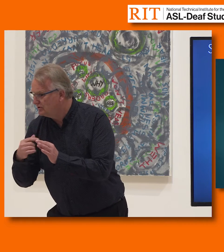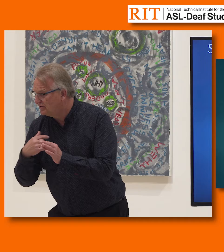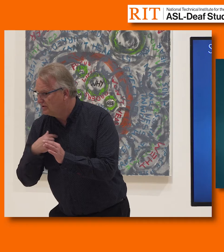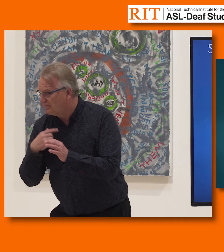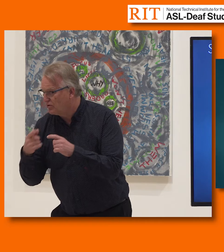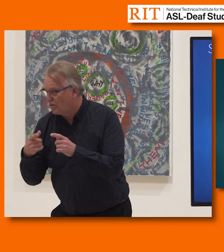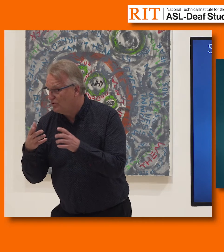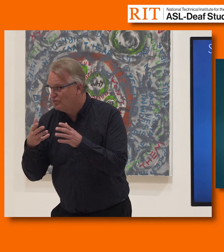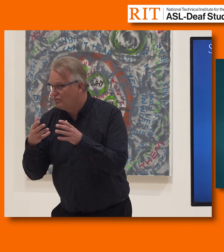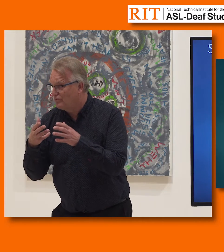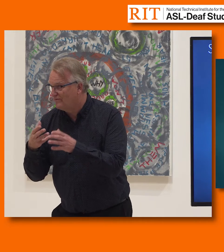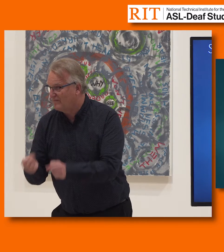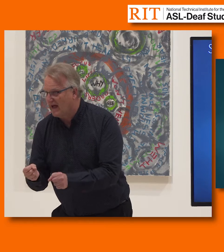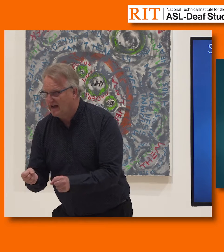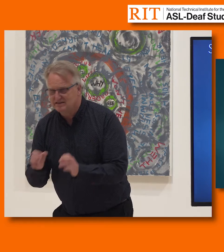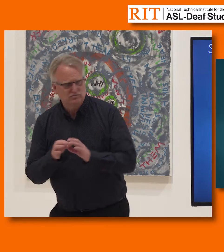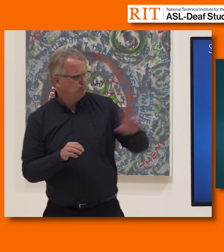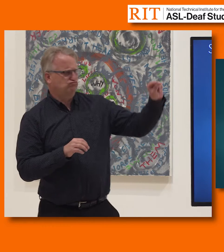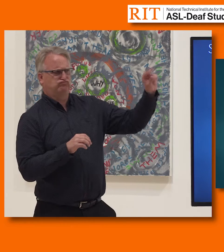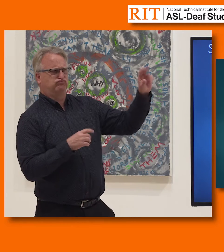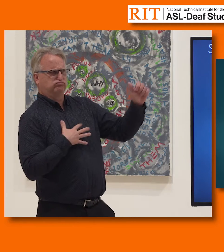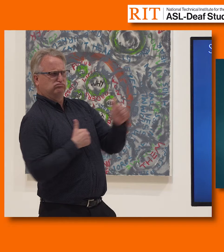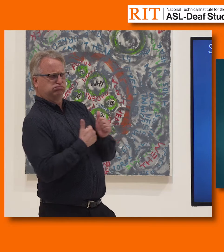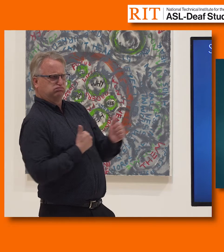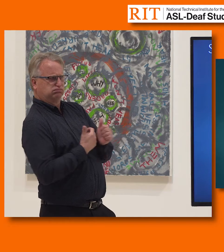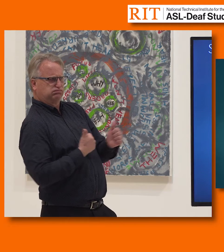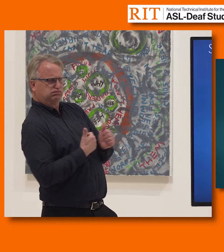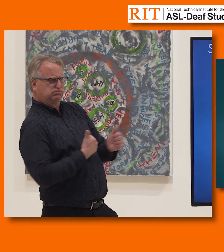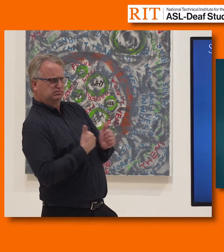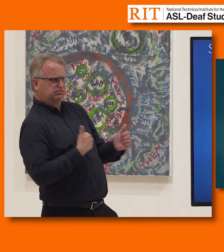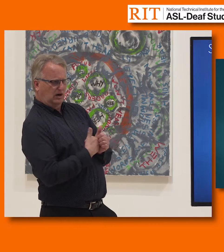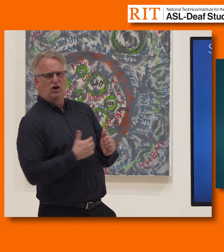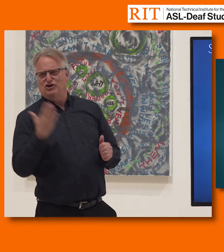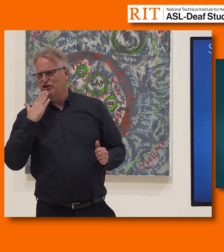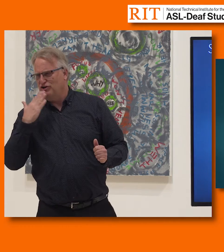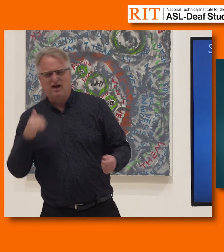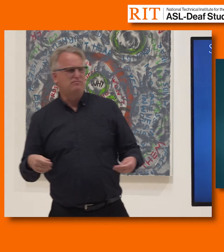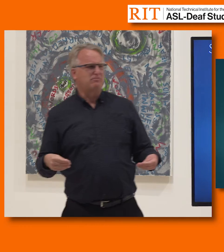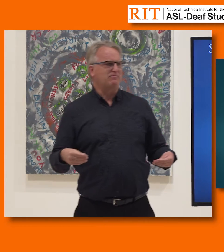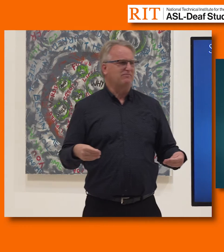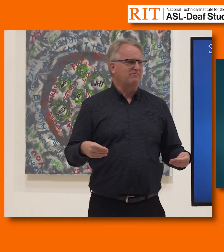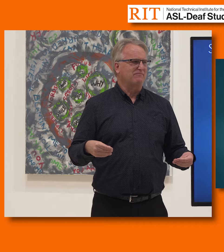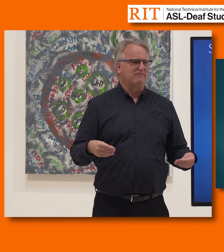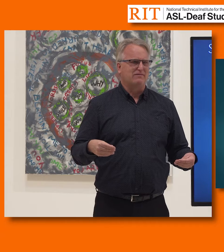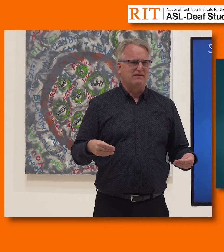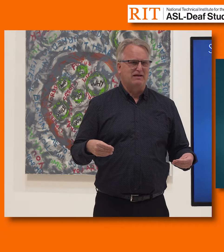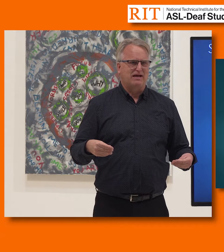And sometimes people will check in with the interpreter and say, "Am I talking too fast?" And interpreters, to be accommodating, say,